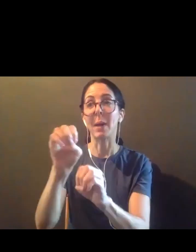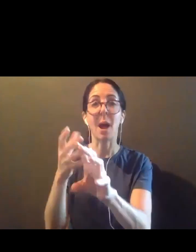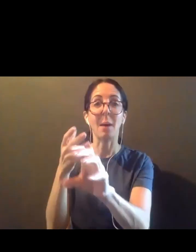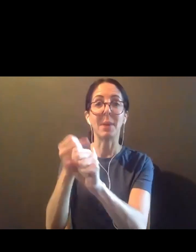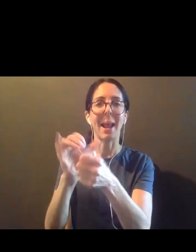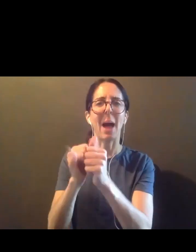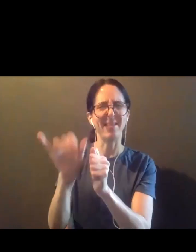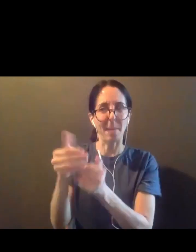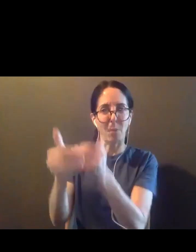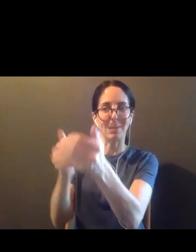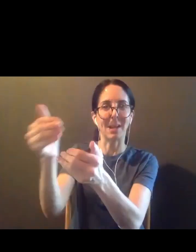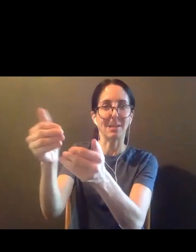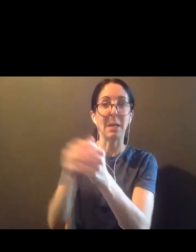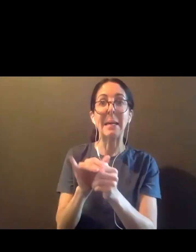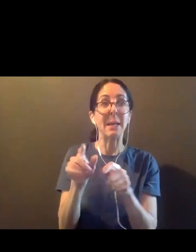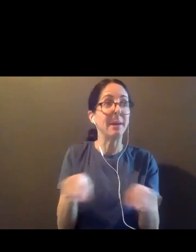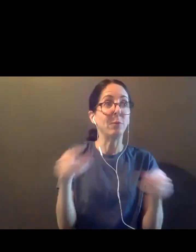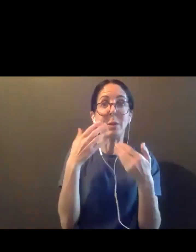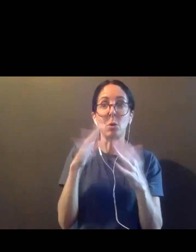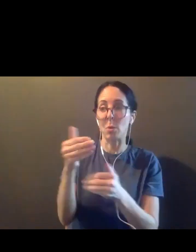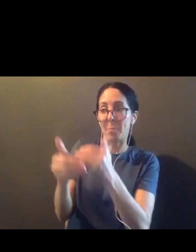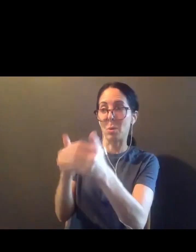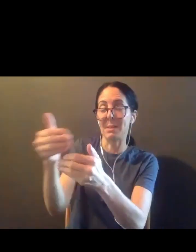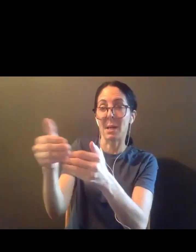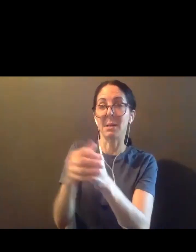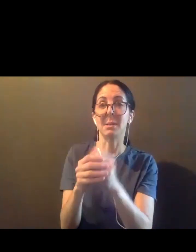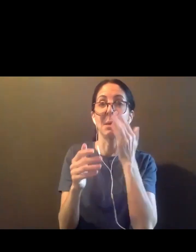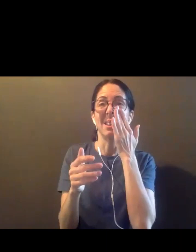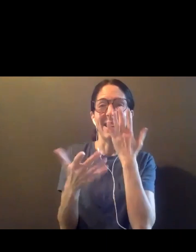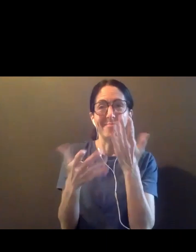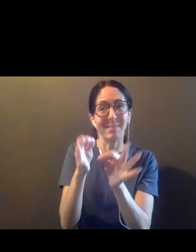Because if you don’t know that process in full, and it’s pretty easy to understand,